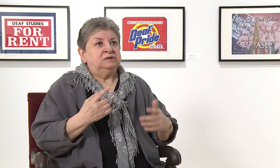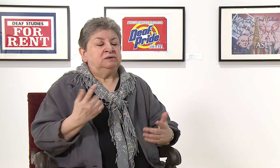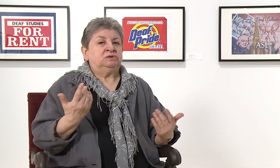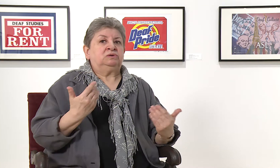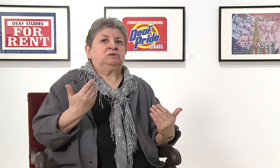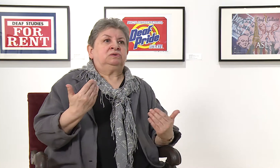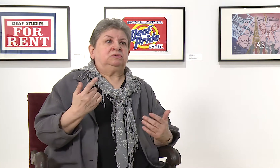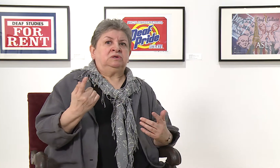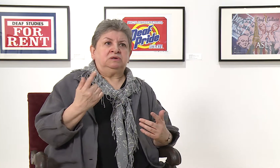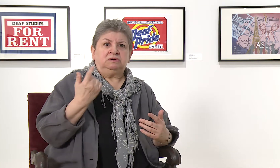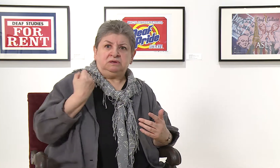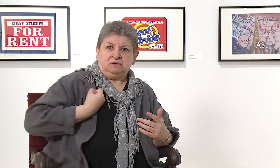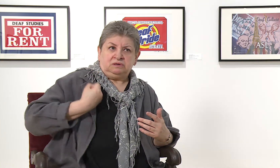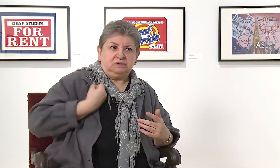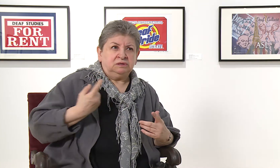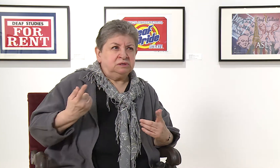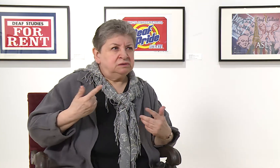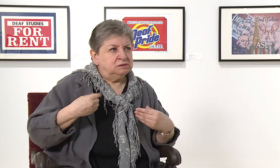I wasn't quite so sure at the time.